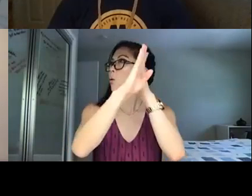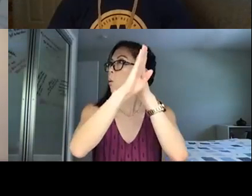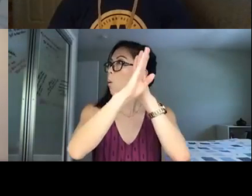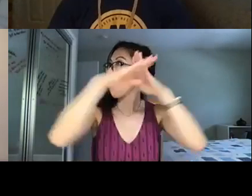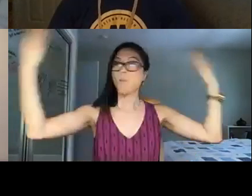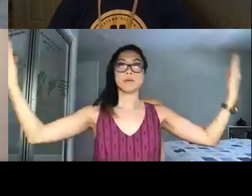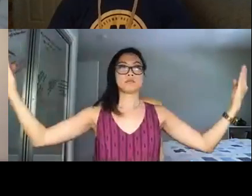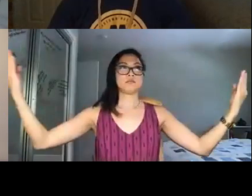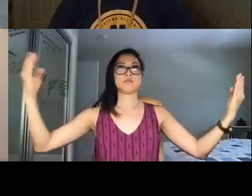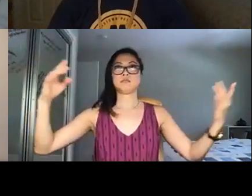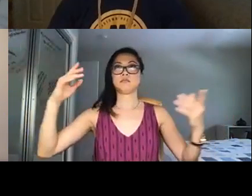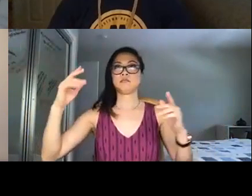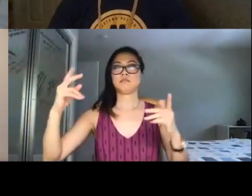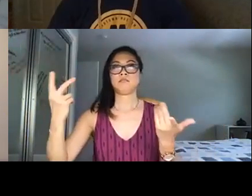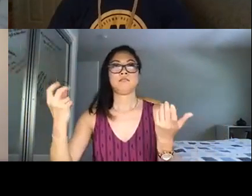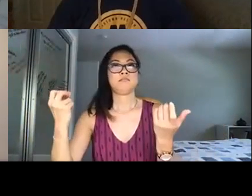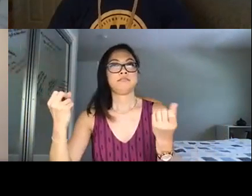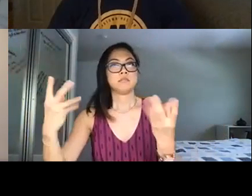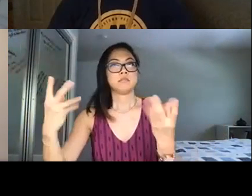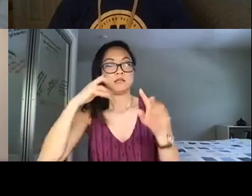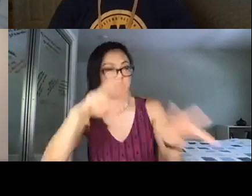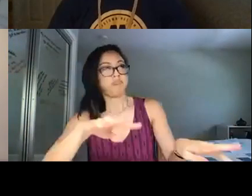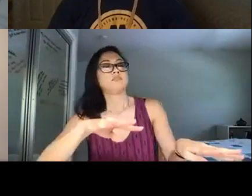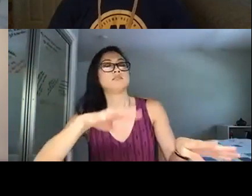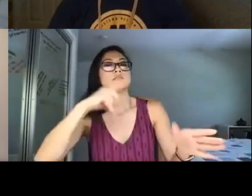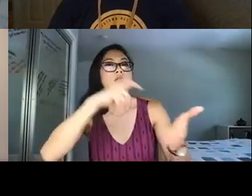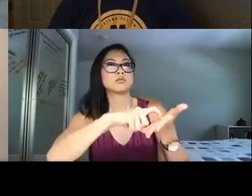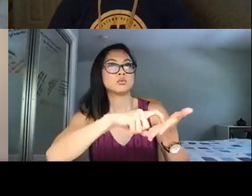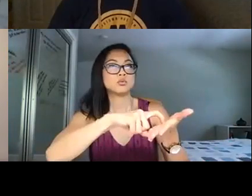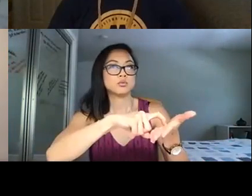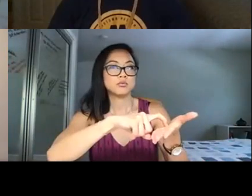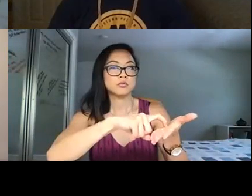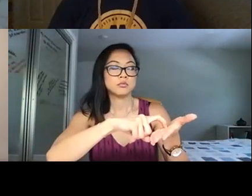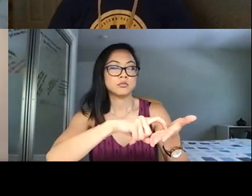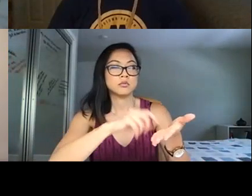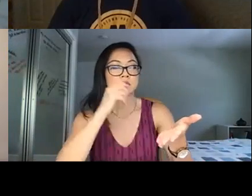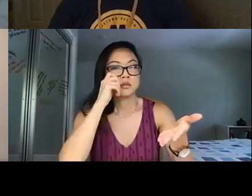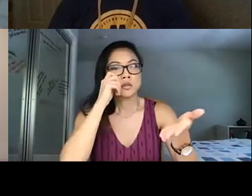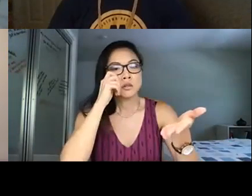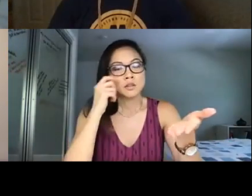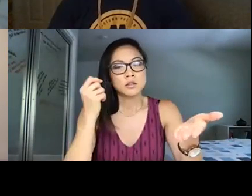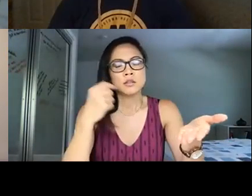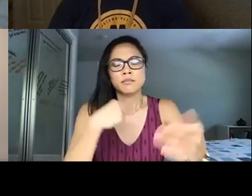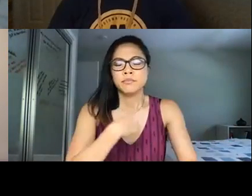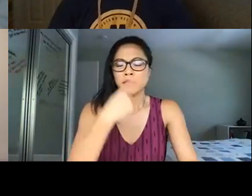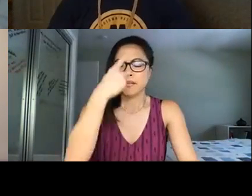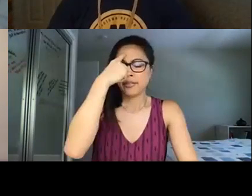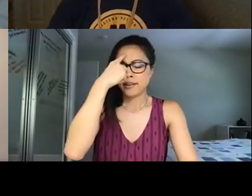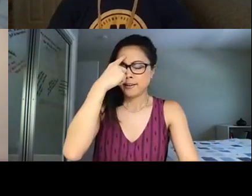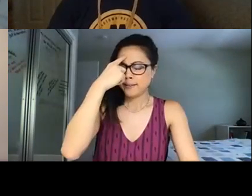just because I think I had to recalibrate how I like live